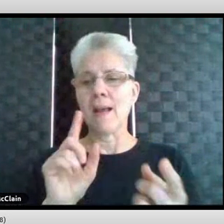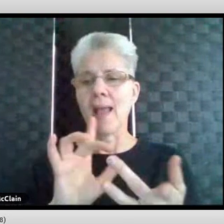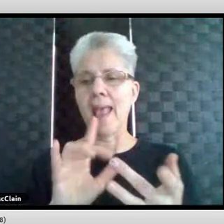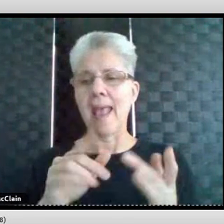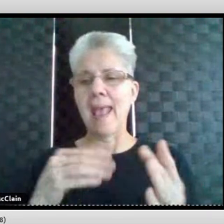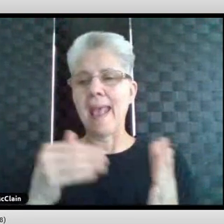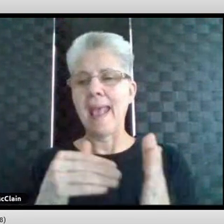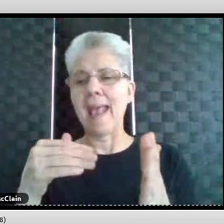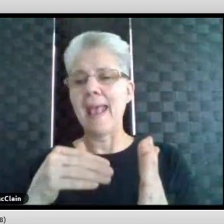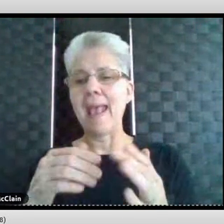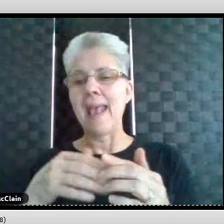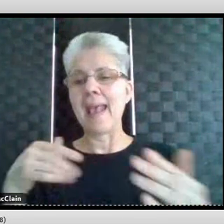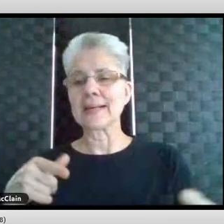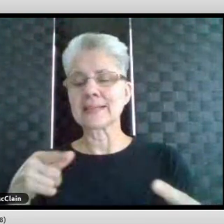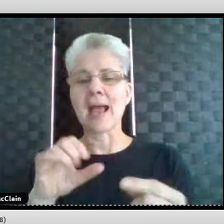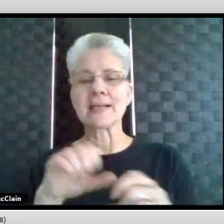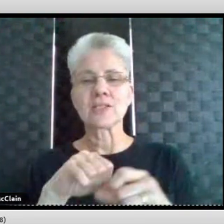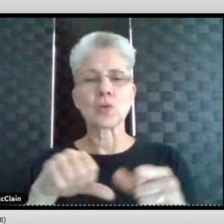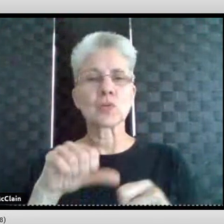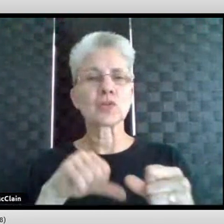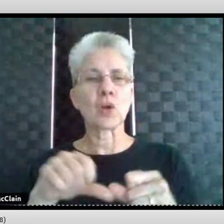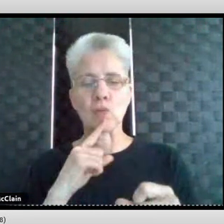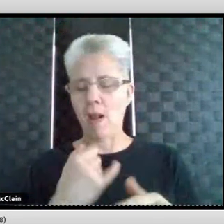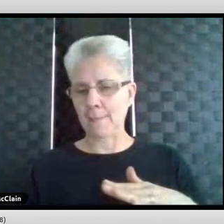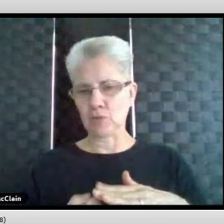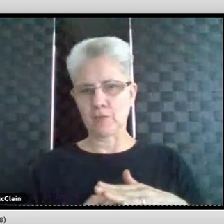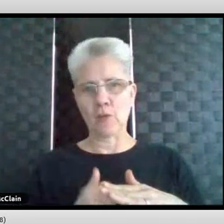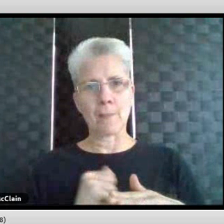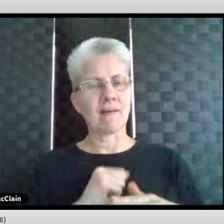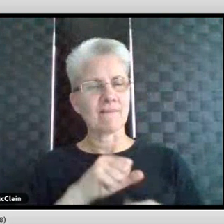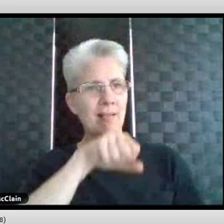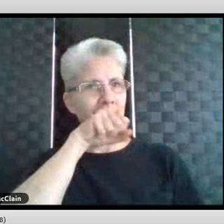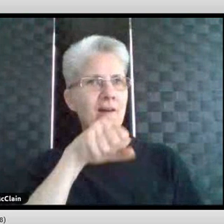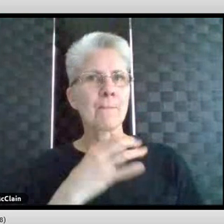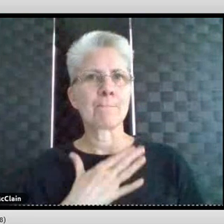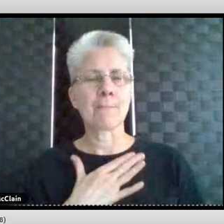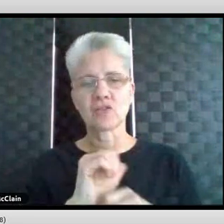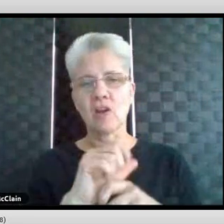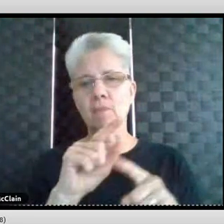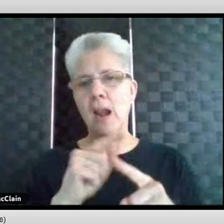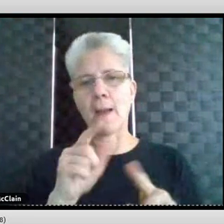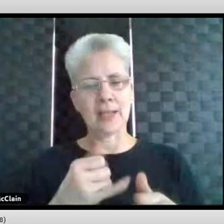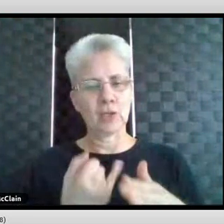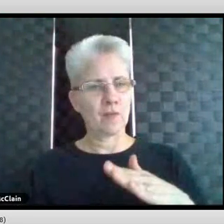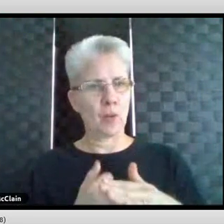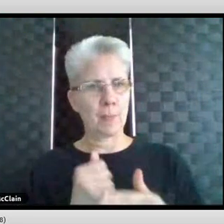That would be Linda Bruno. I'm an introvert. I love my job, but I'm an introvert. For people who don't naturally know